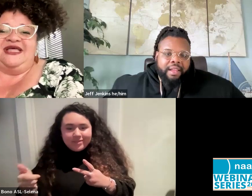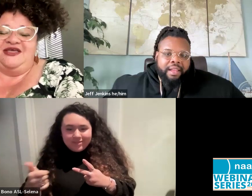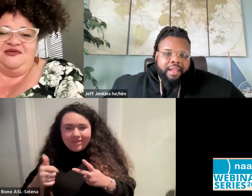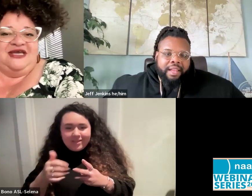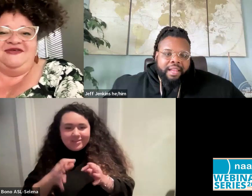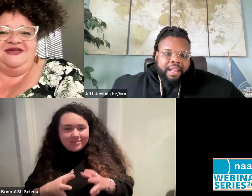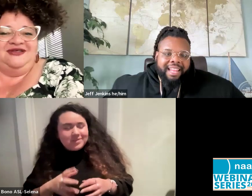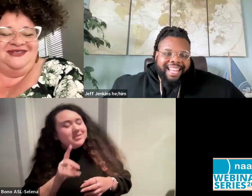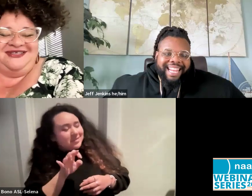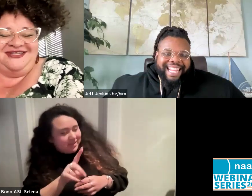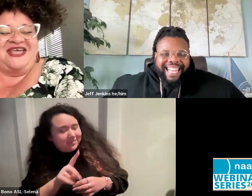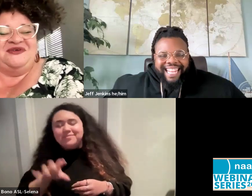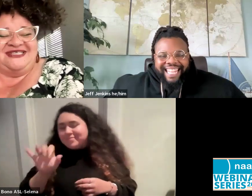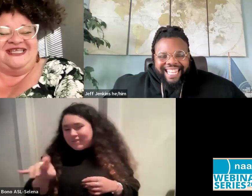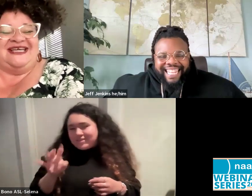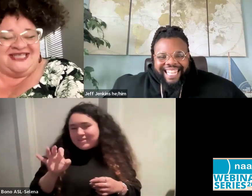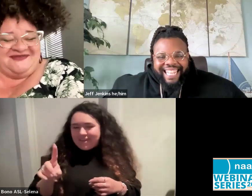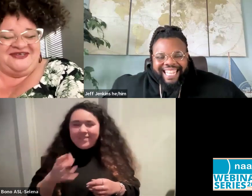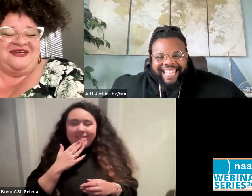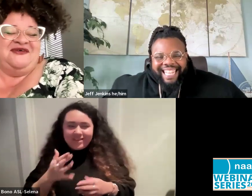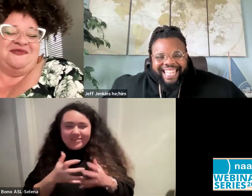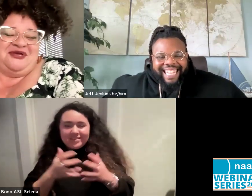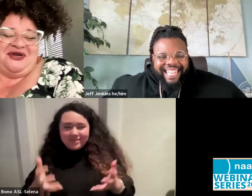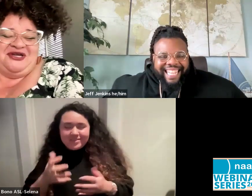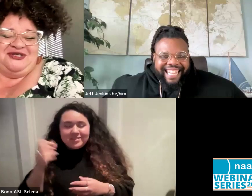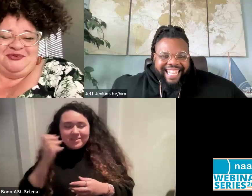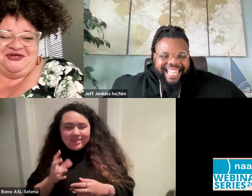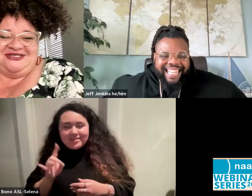Thank you, David. Thank you, Selena and David for being our interpreters